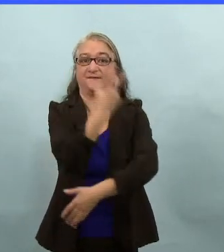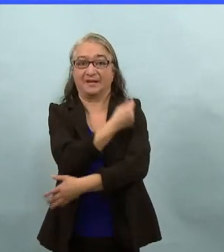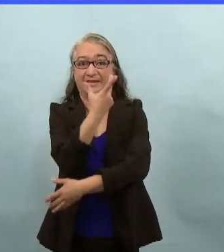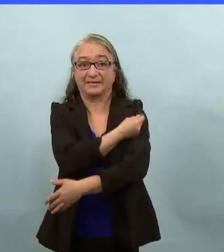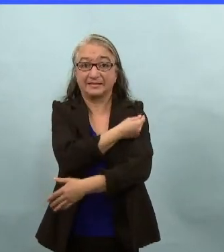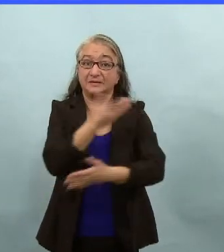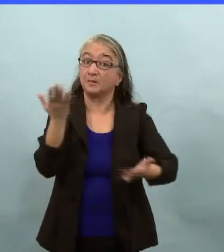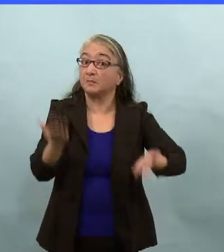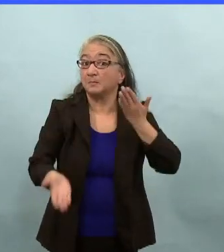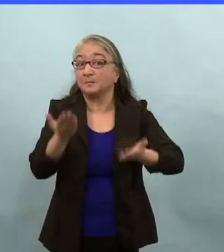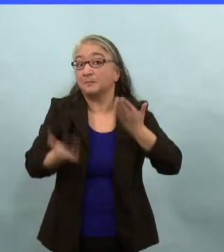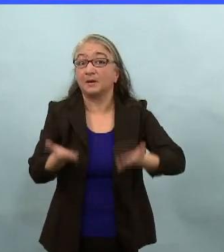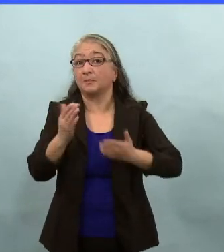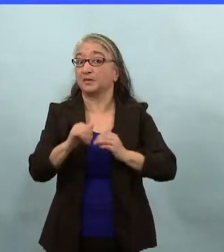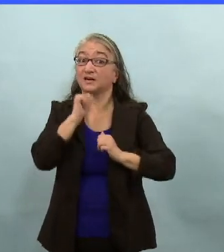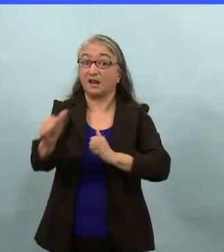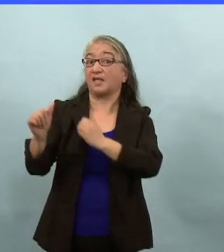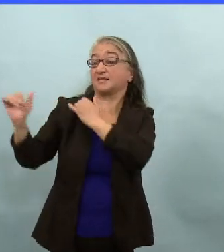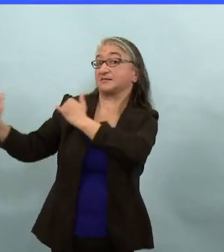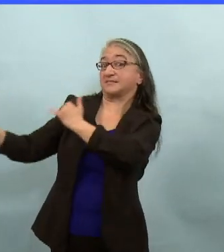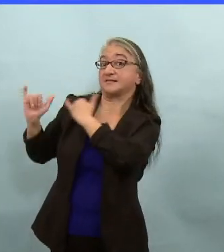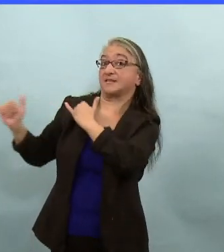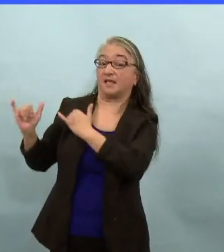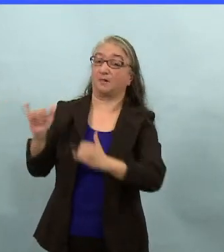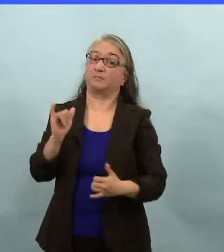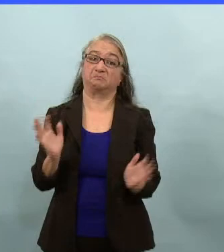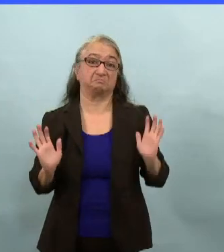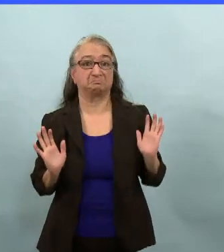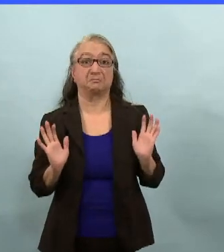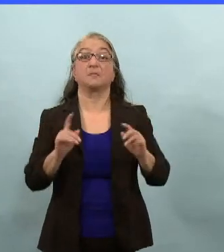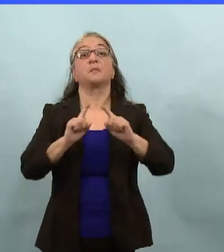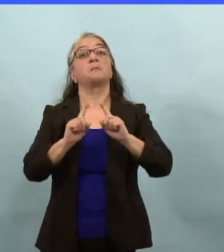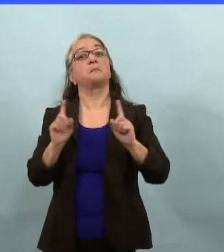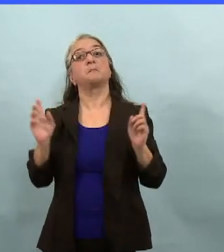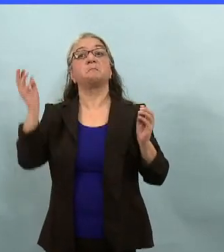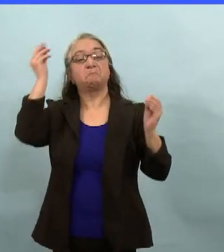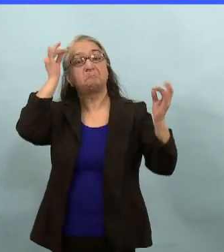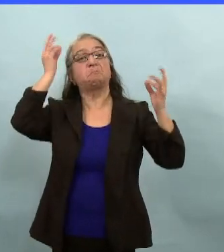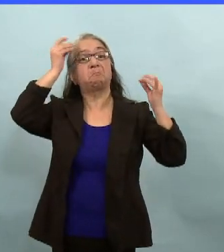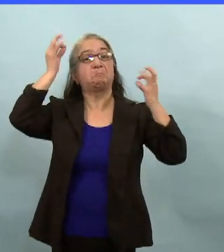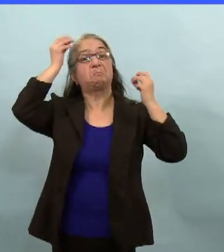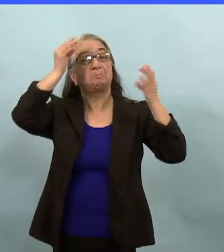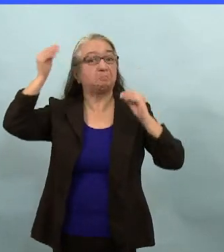certainly have those discussions um you know as a cabinet we'll have those discussions with uh